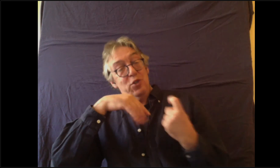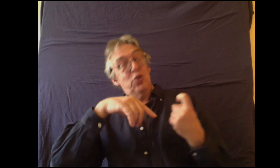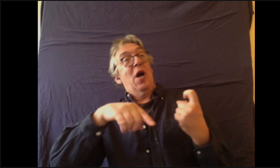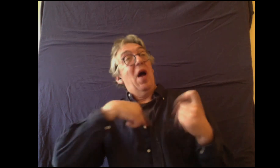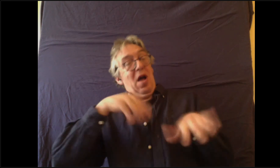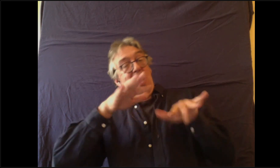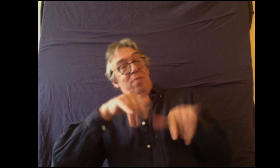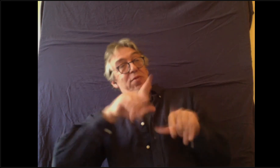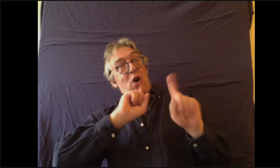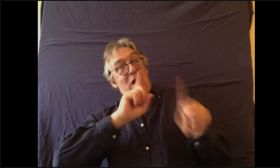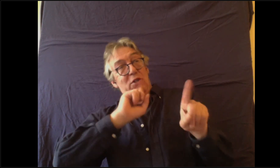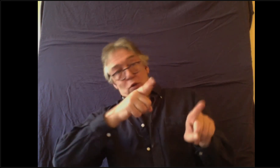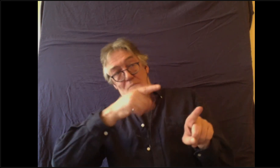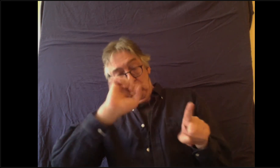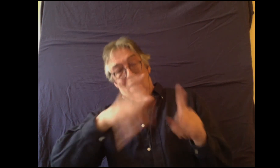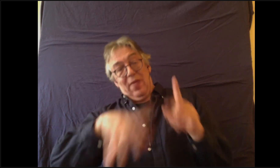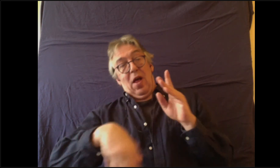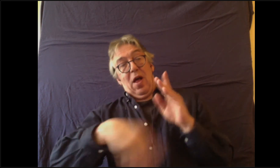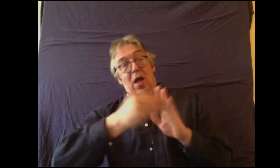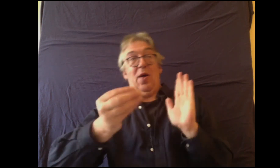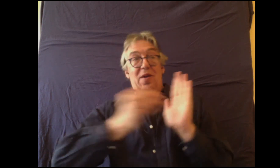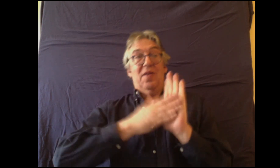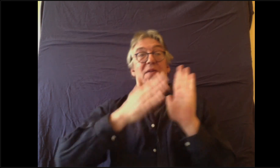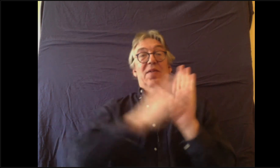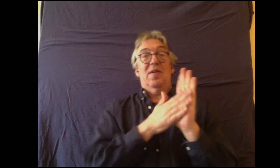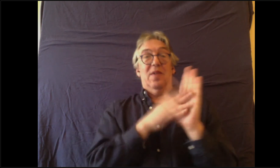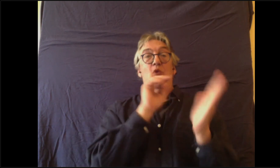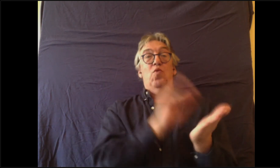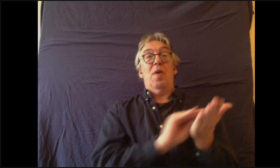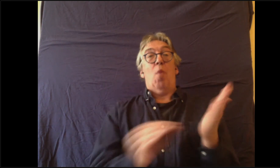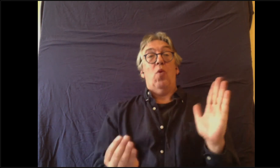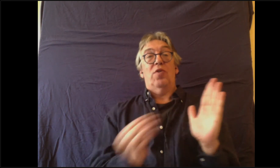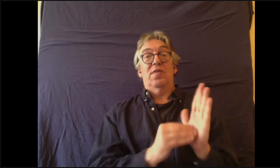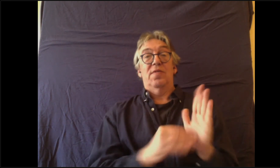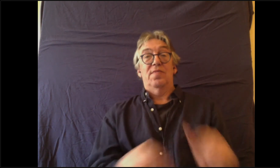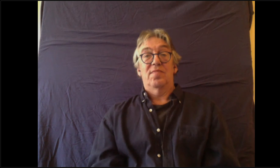And then maybe you can add it because I'm hearing some of the words.